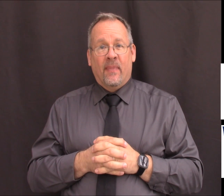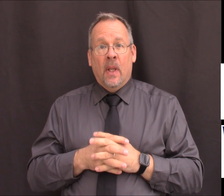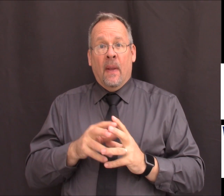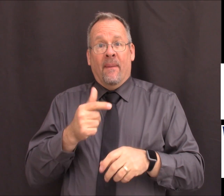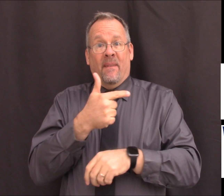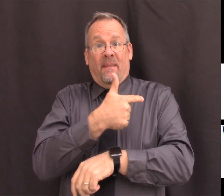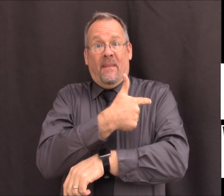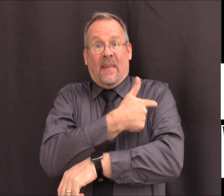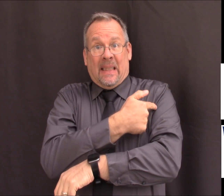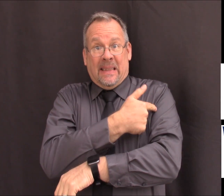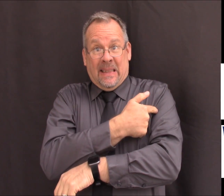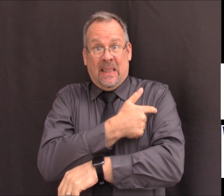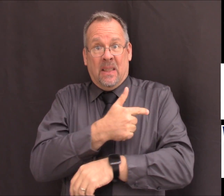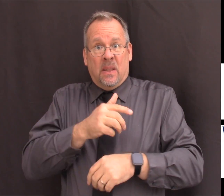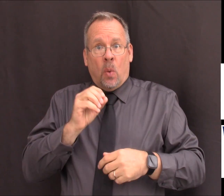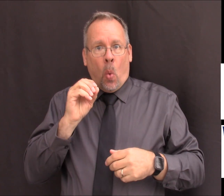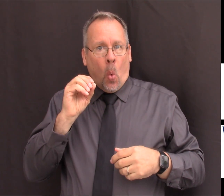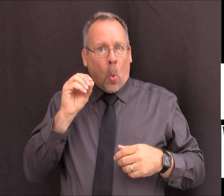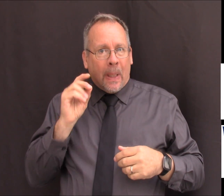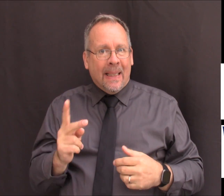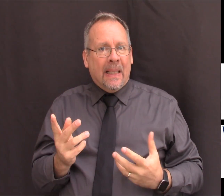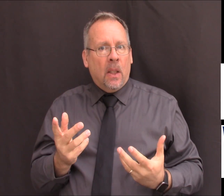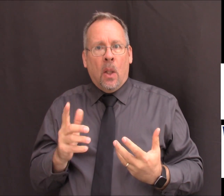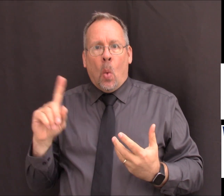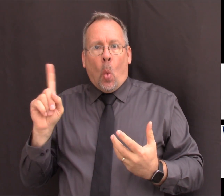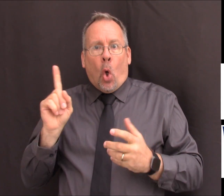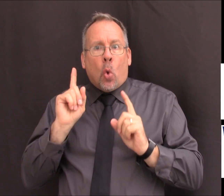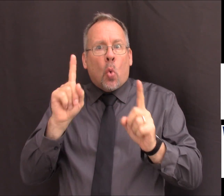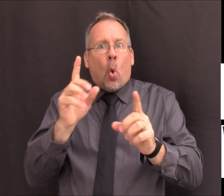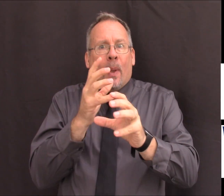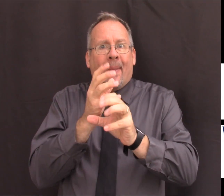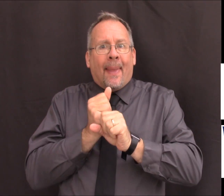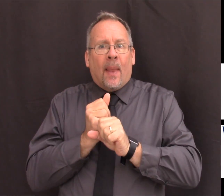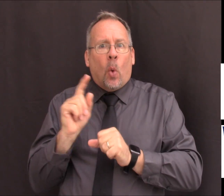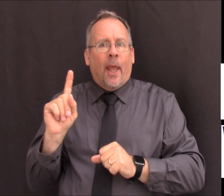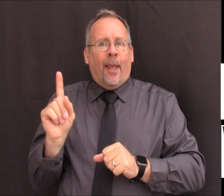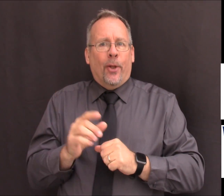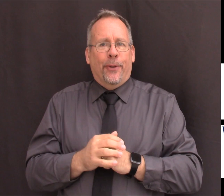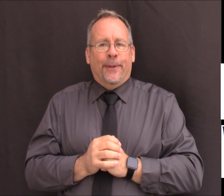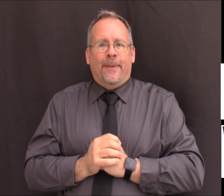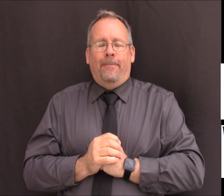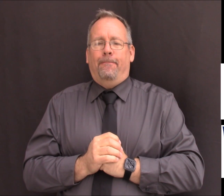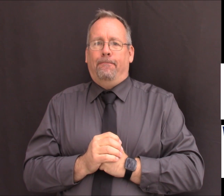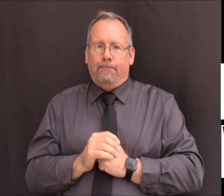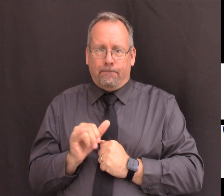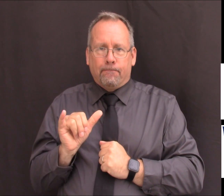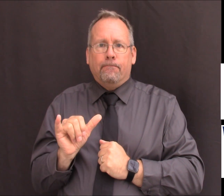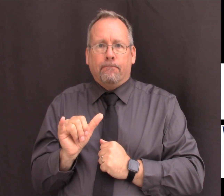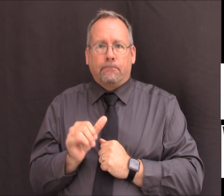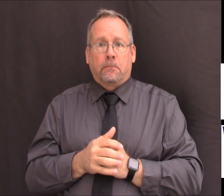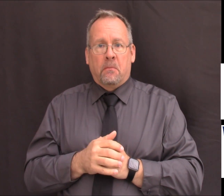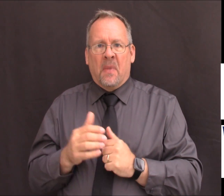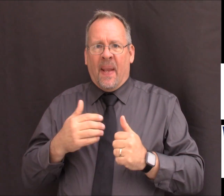Where will I go to get the vaccine?